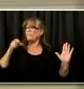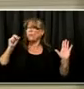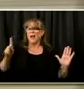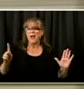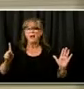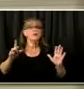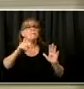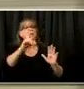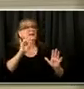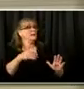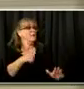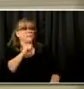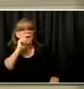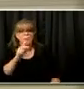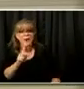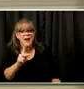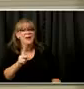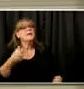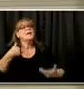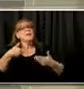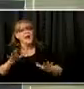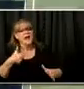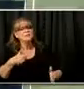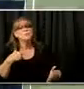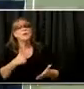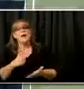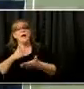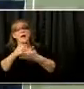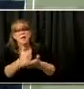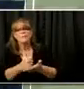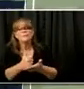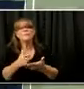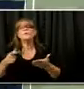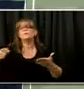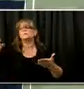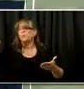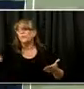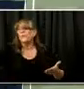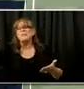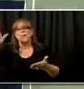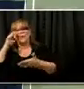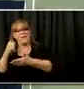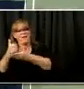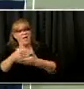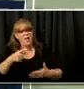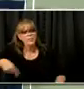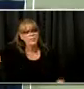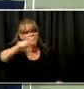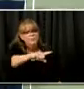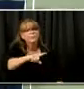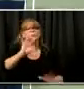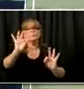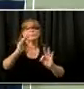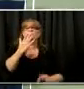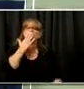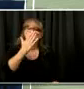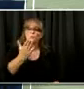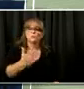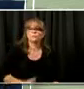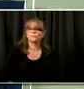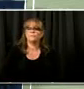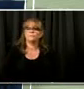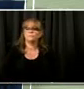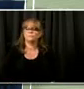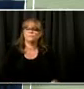wanting to help you thank you thank you dr rogers that was really well put we we all want to want to